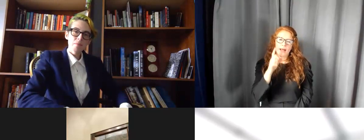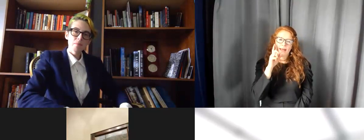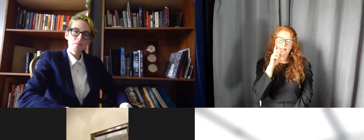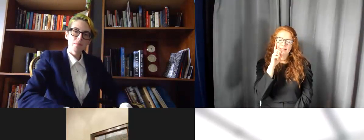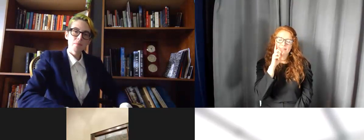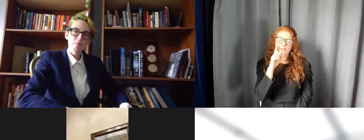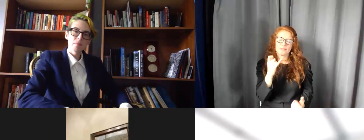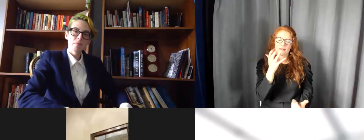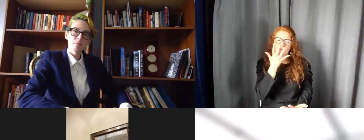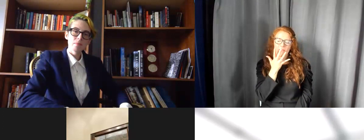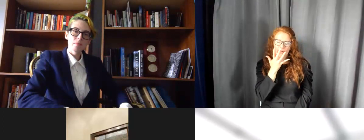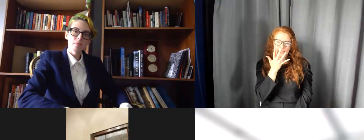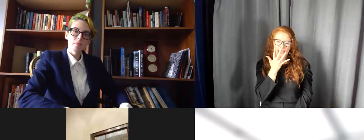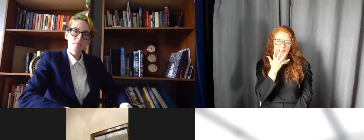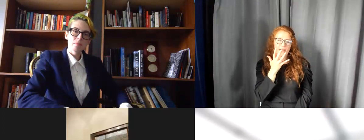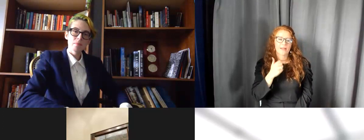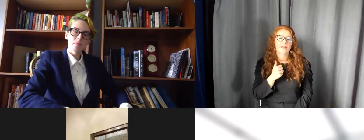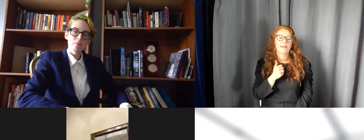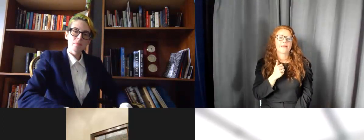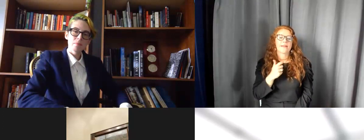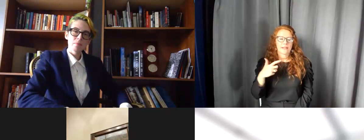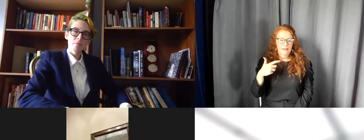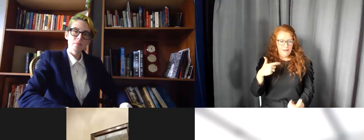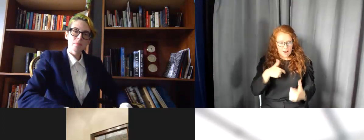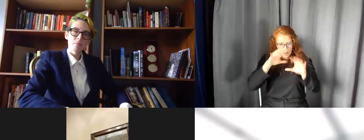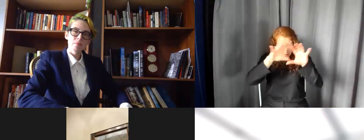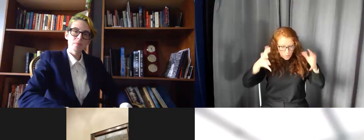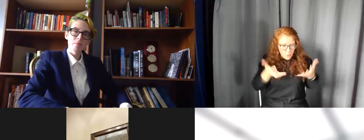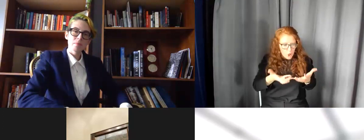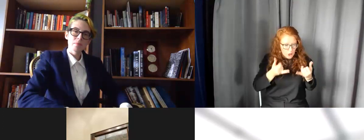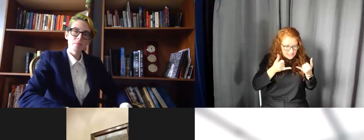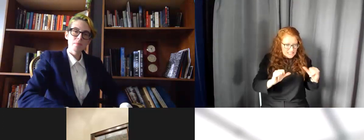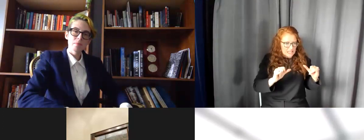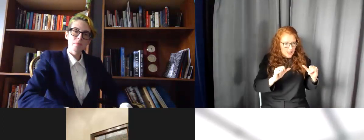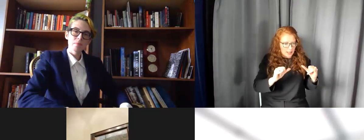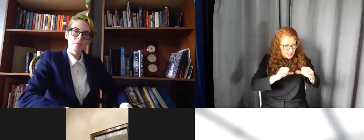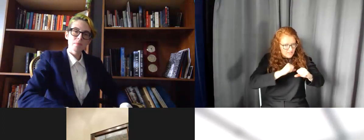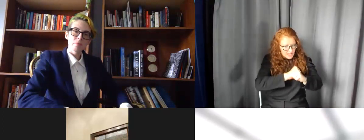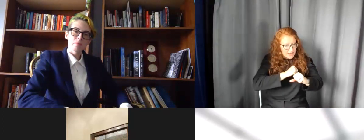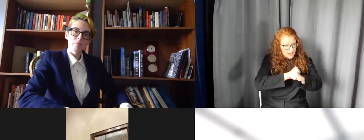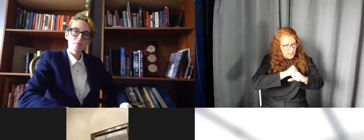Grace: is still moving towards being more inclusive, I find that a lot of the time that